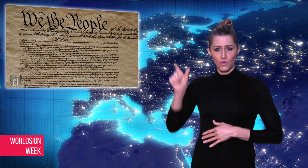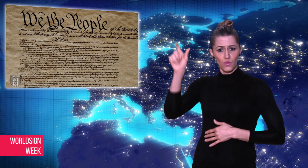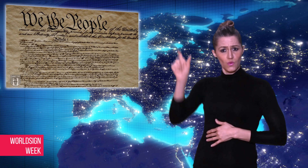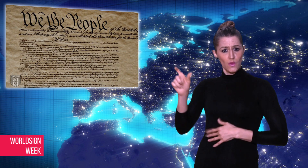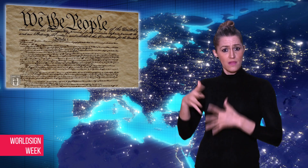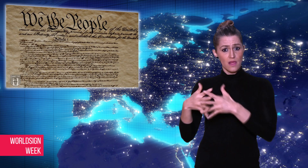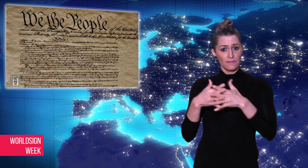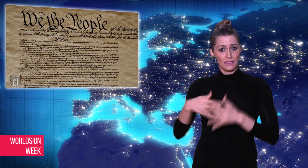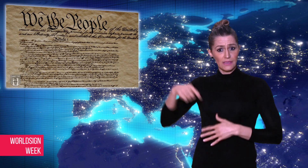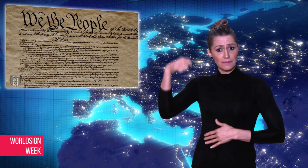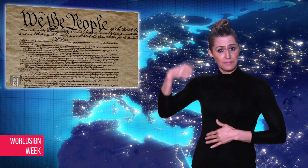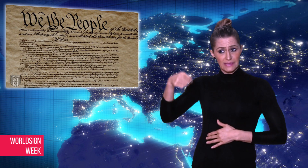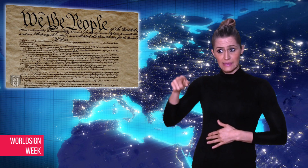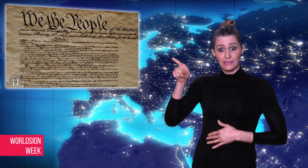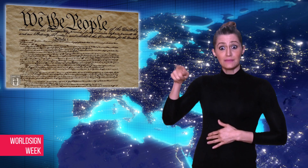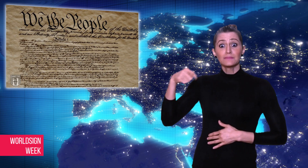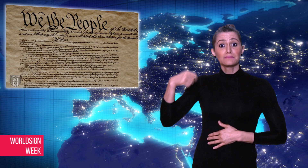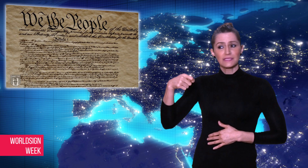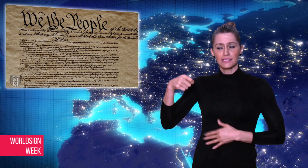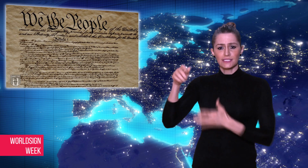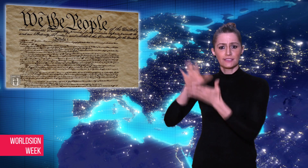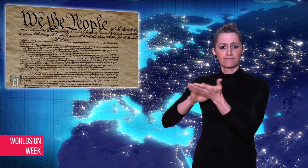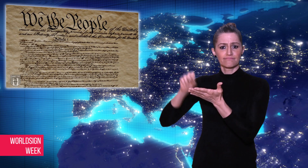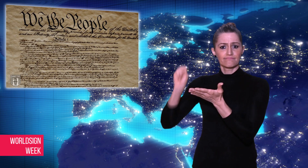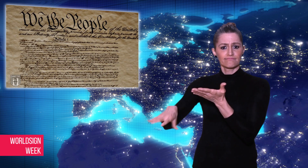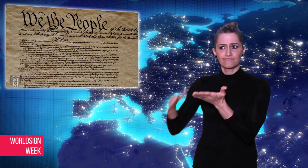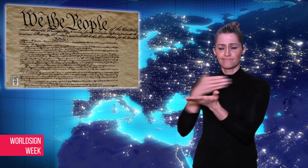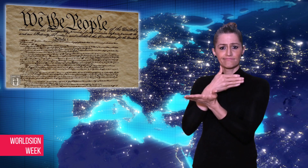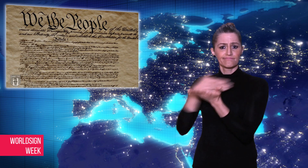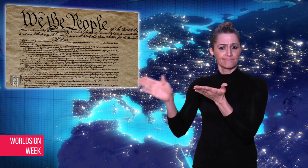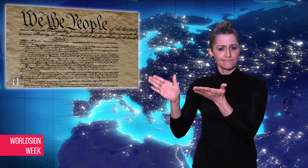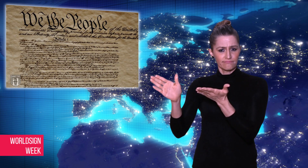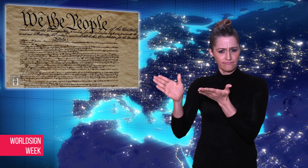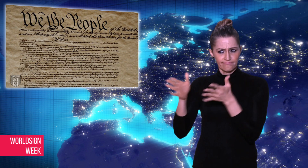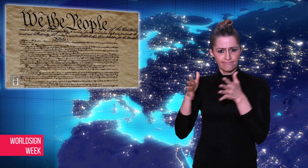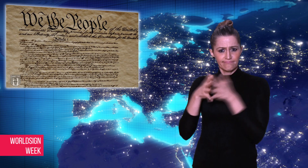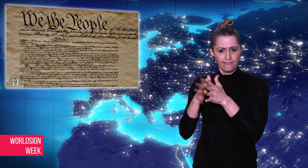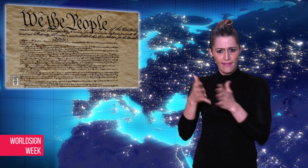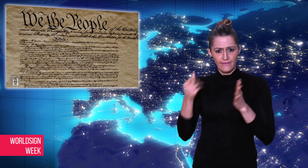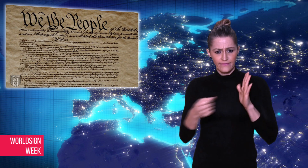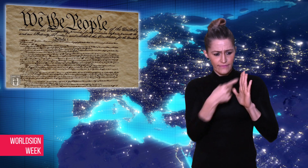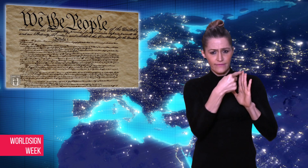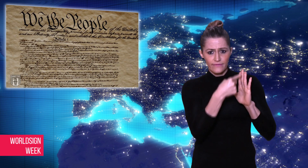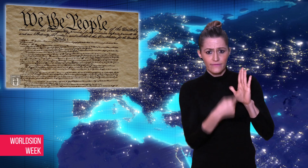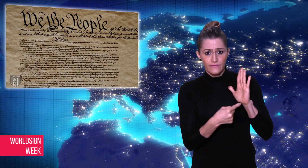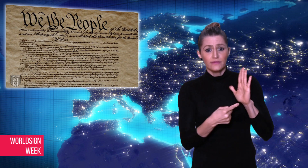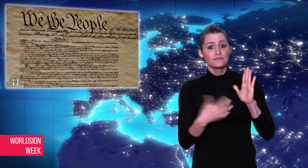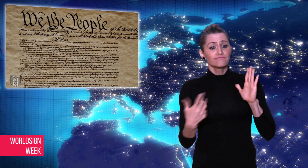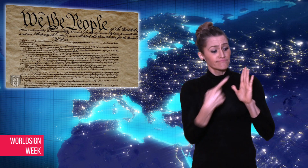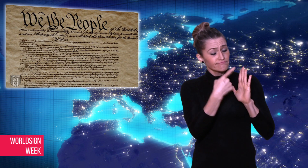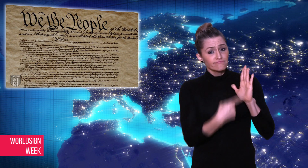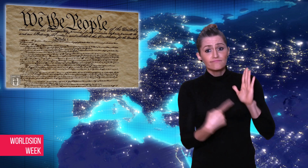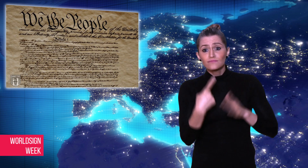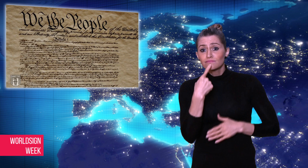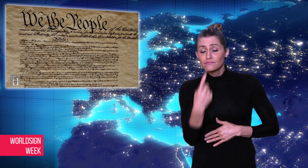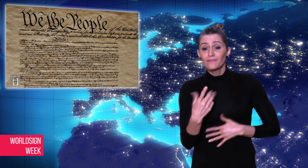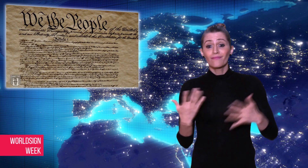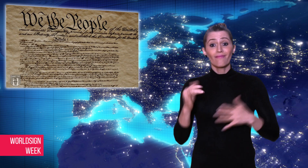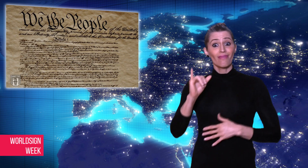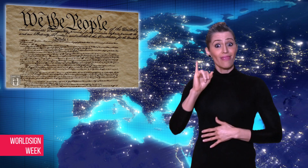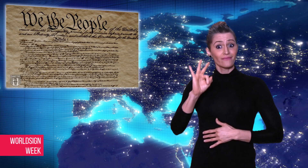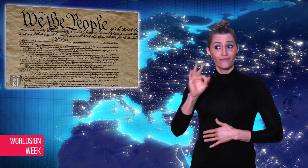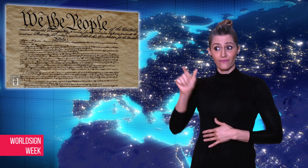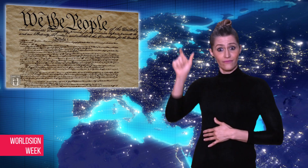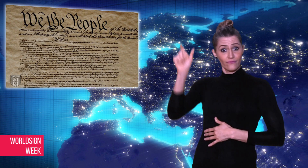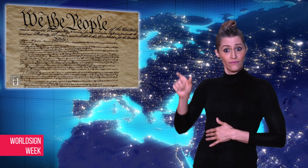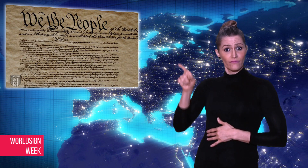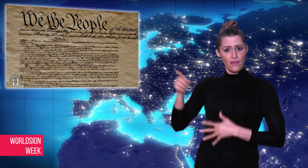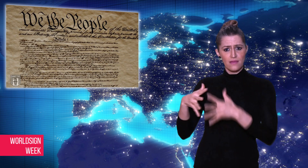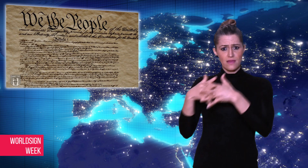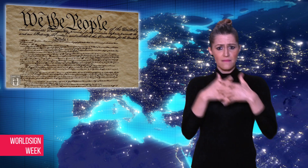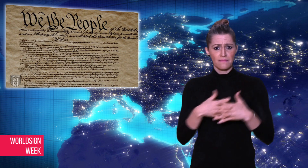impeach a US president if the US president has